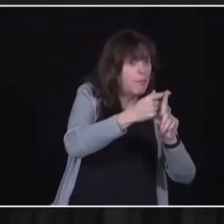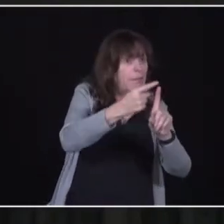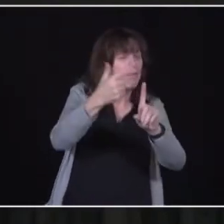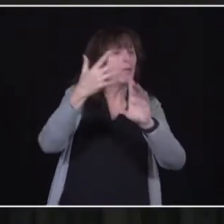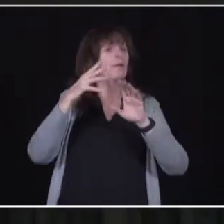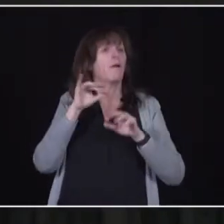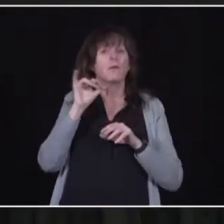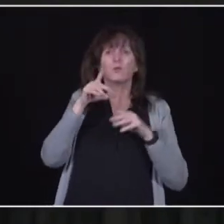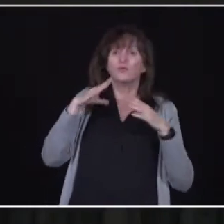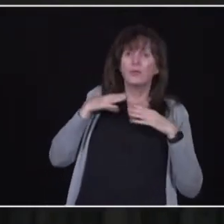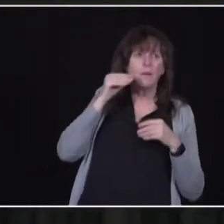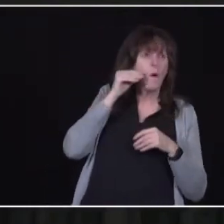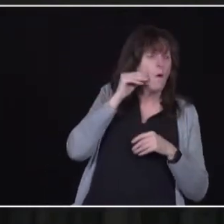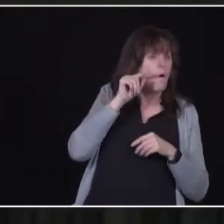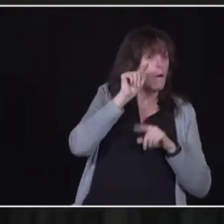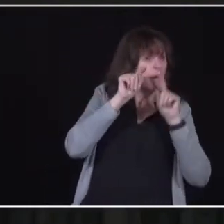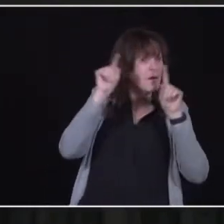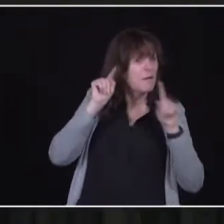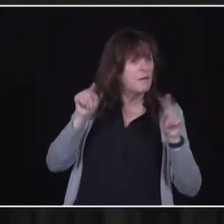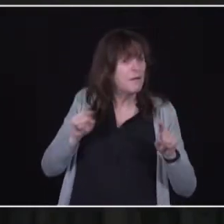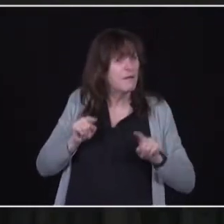I hear you and I love the passion